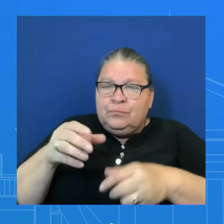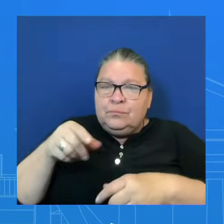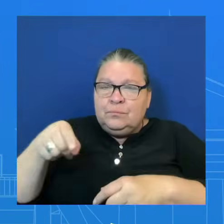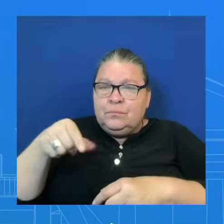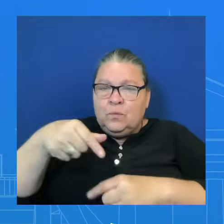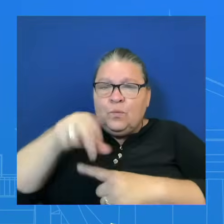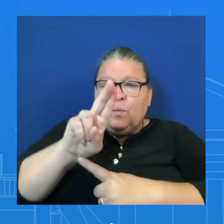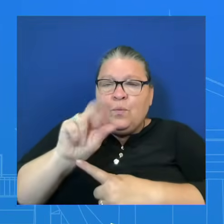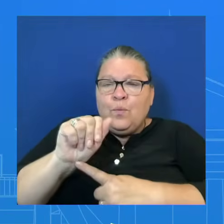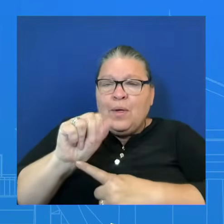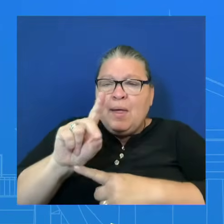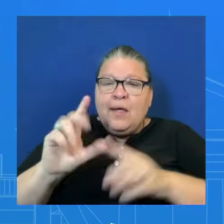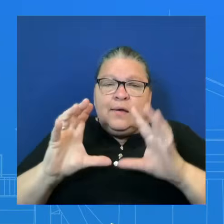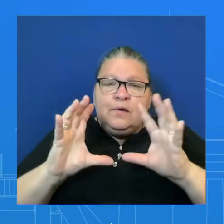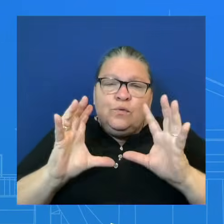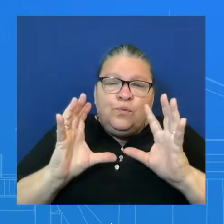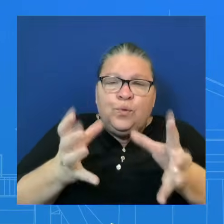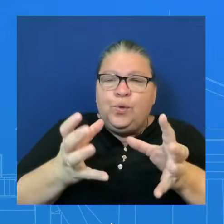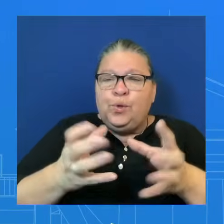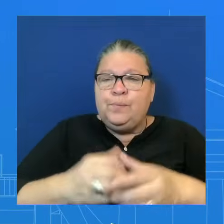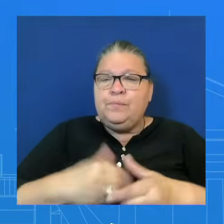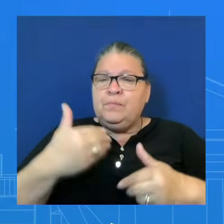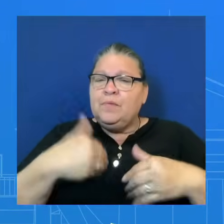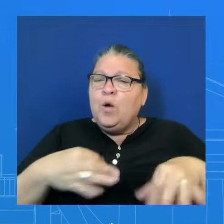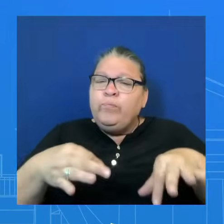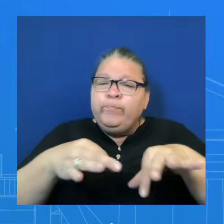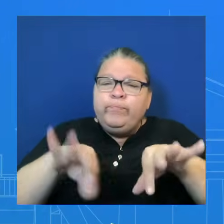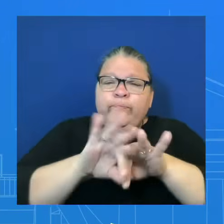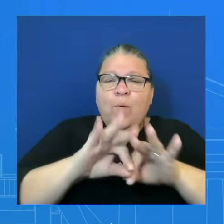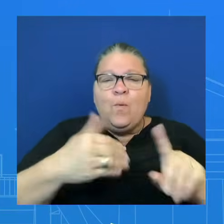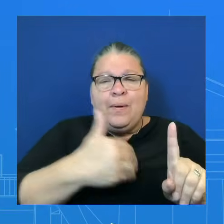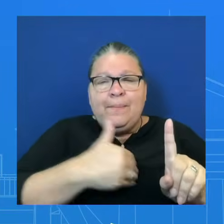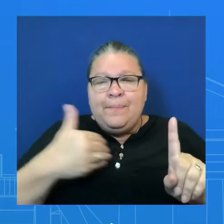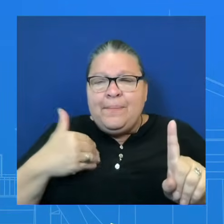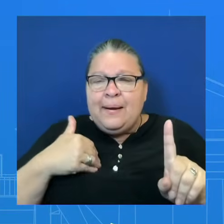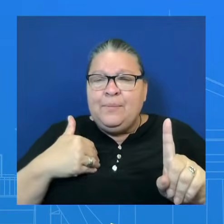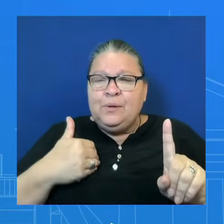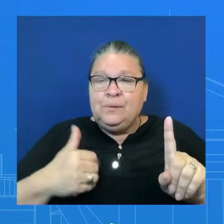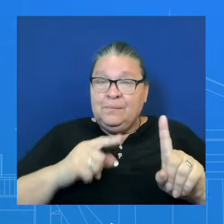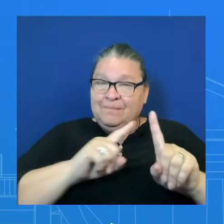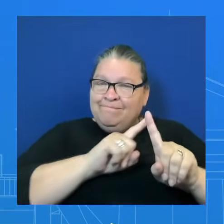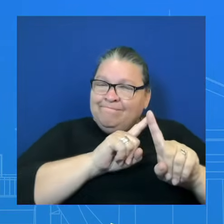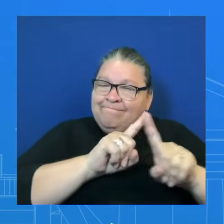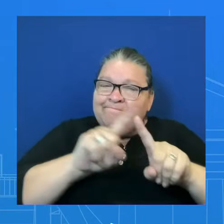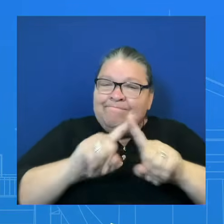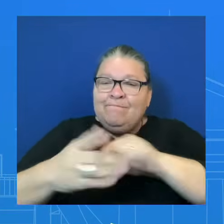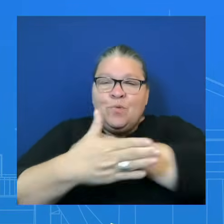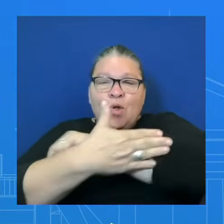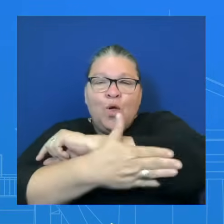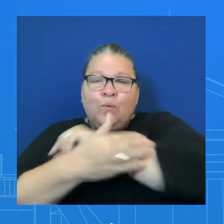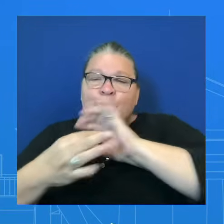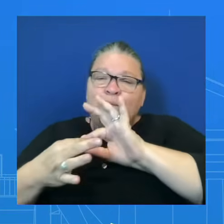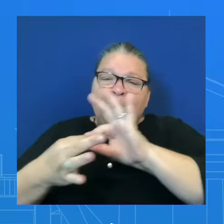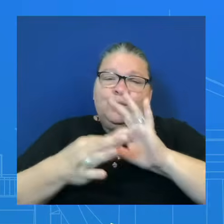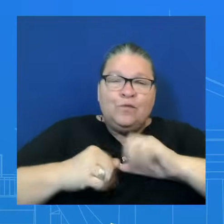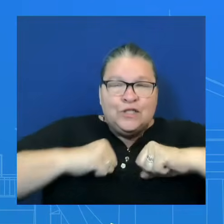There's innumerable reasons why India certainly matters not just bilaterally between the two of our nations,